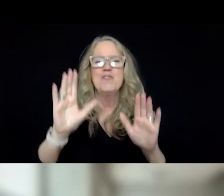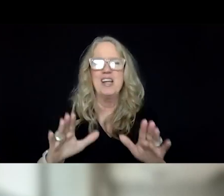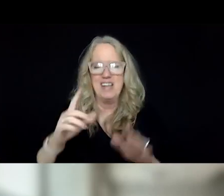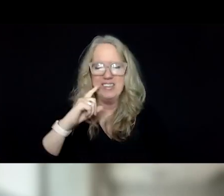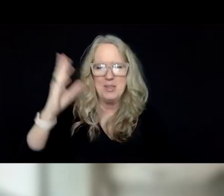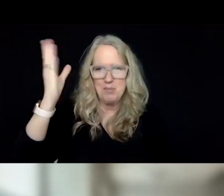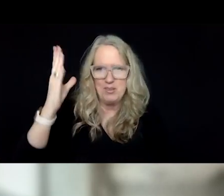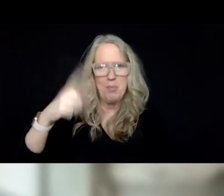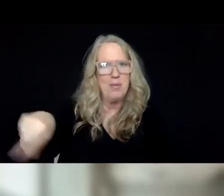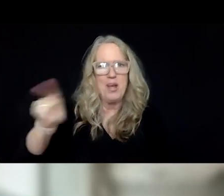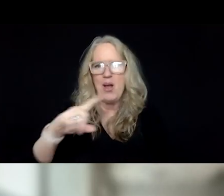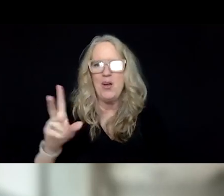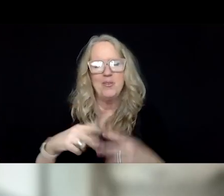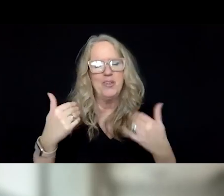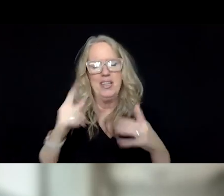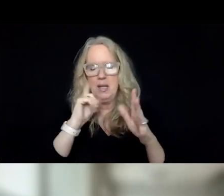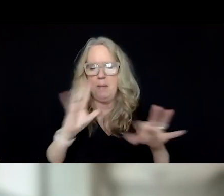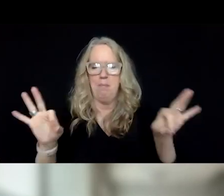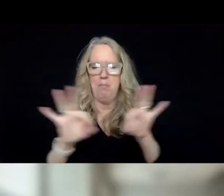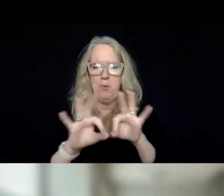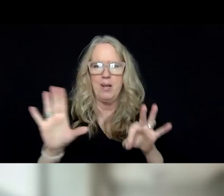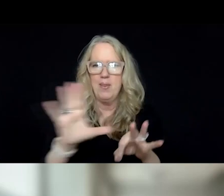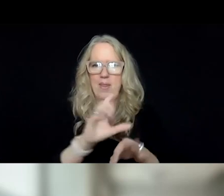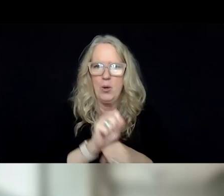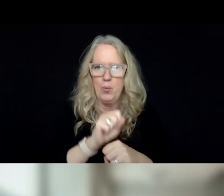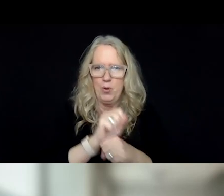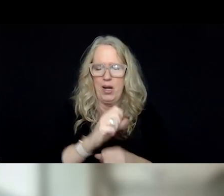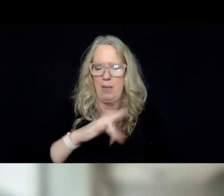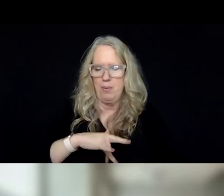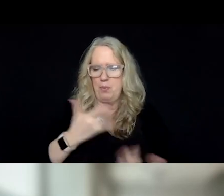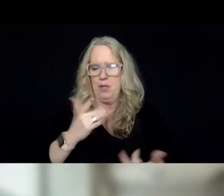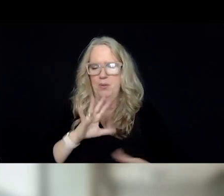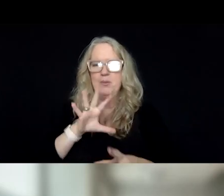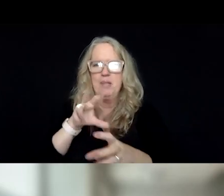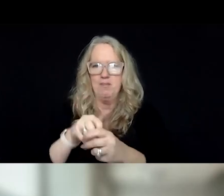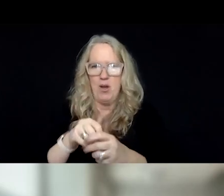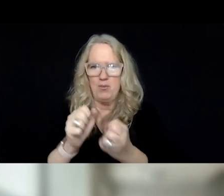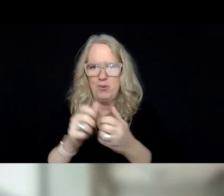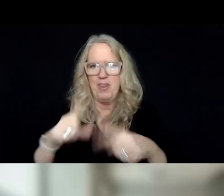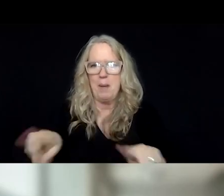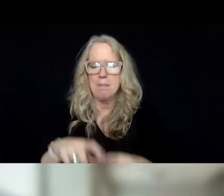THEY ARE ALL DOING SUCH FANTASTIC WORK THAT I AM THRILLED TO BE PART OF. ON REFLECTION OF THIS,